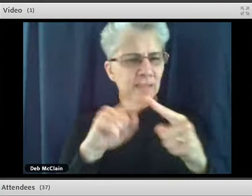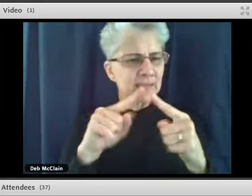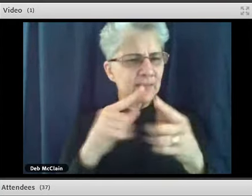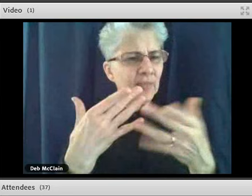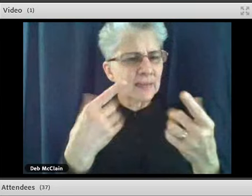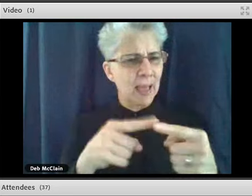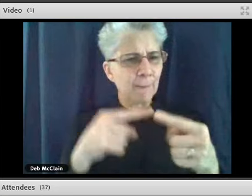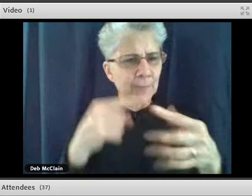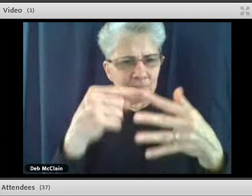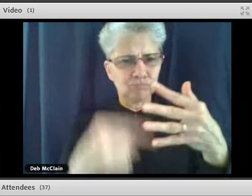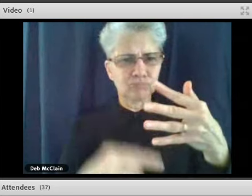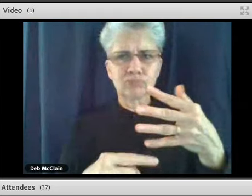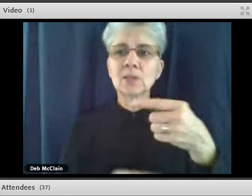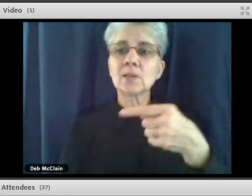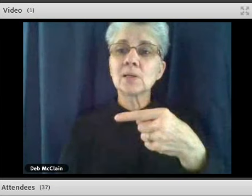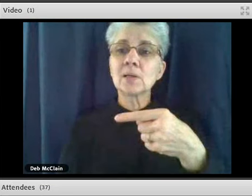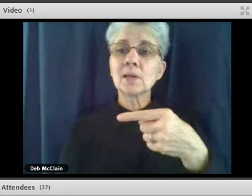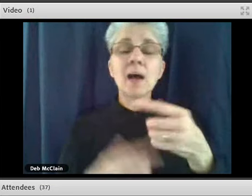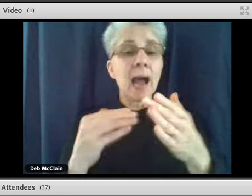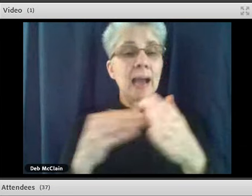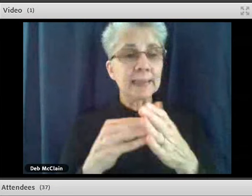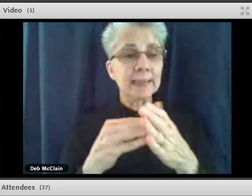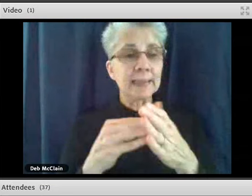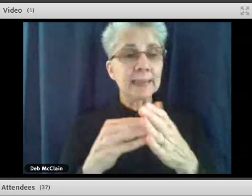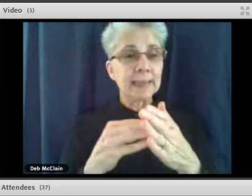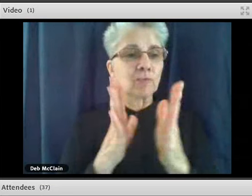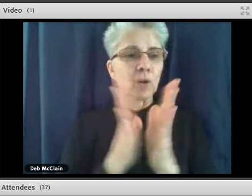You want to make sure that all these different things happen.